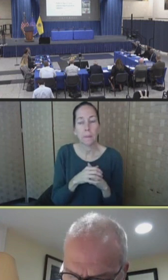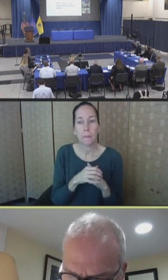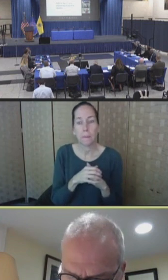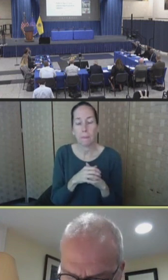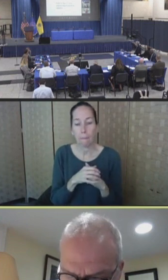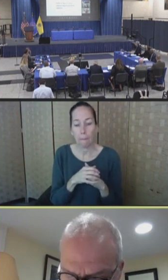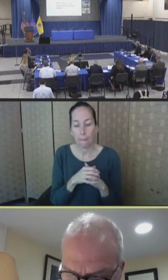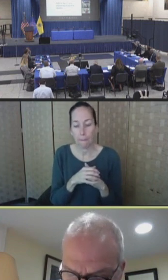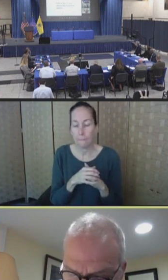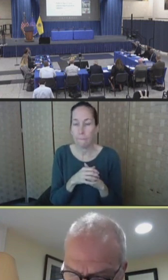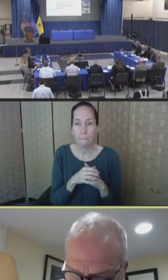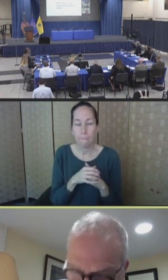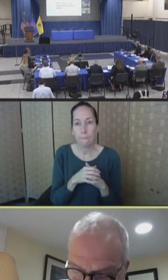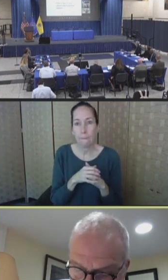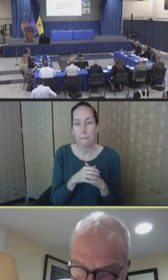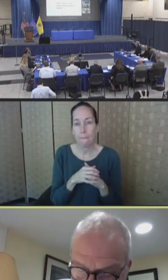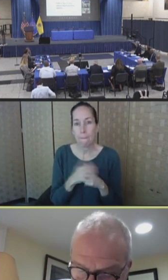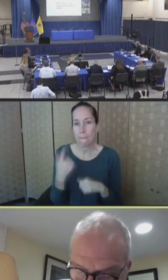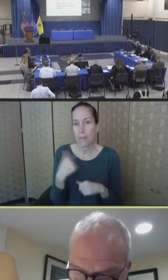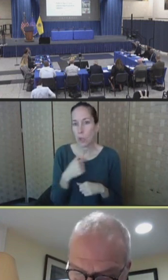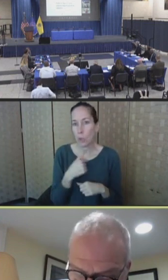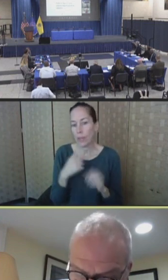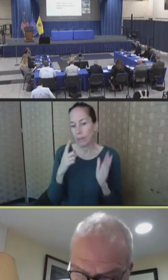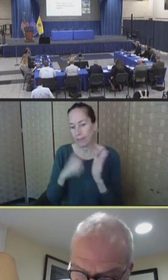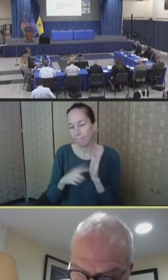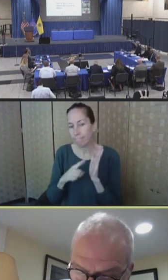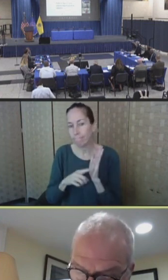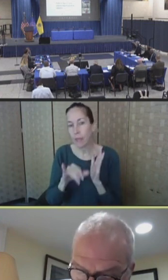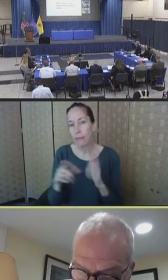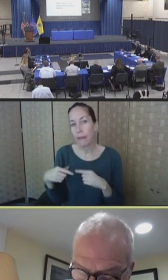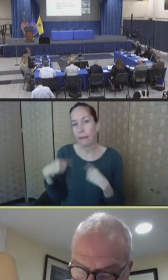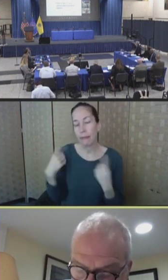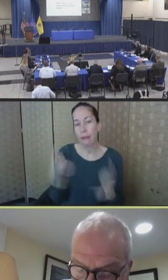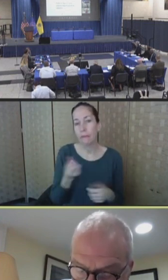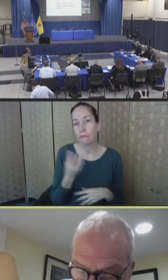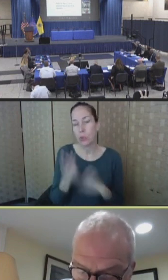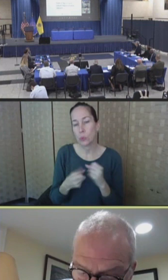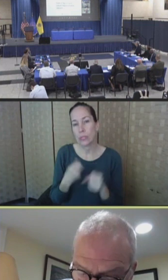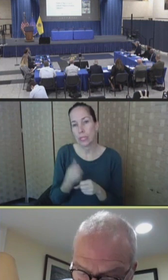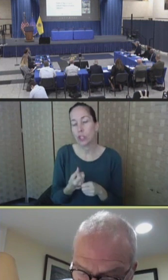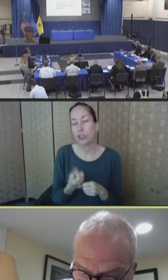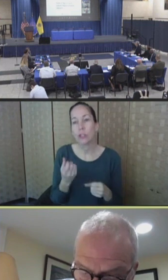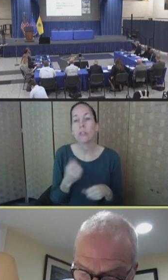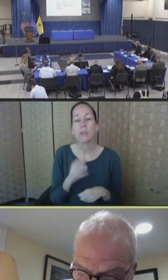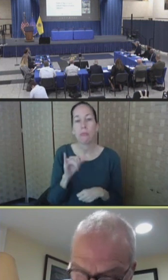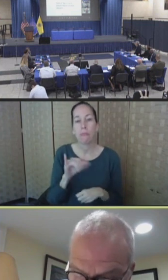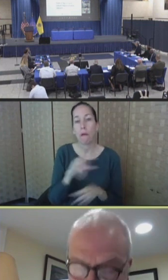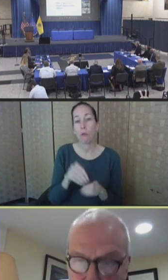for the last several years. This includes a project that's also been going on for several